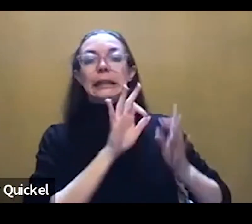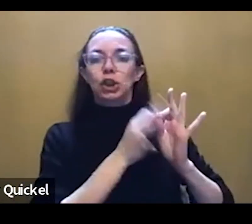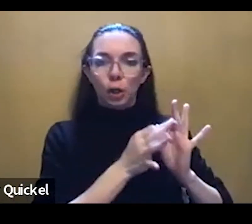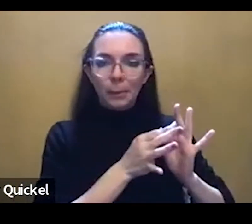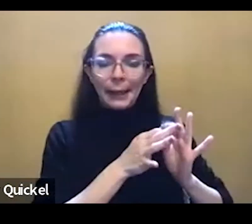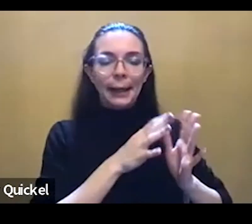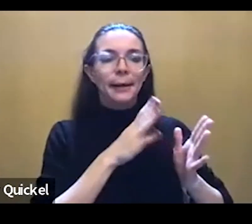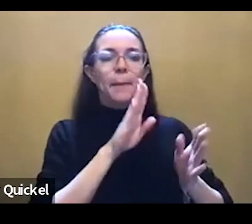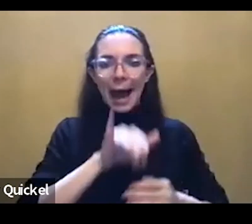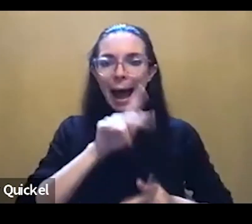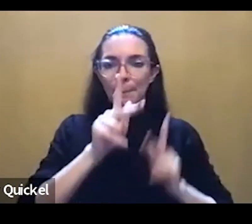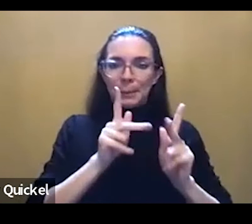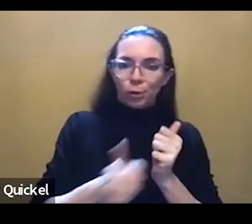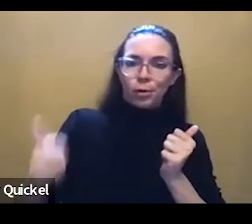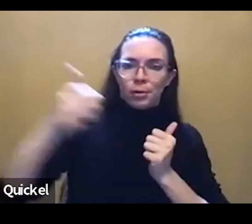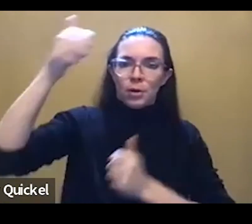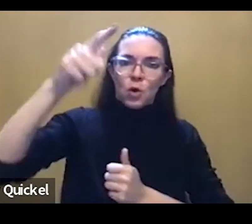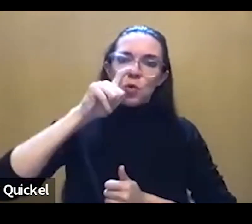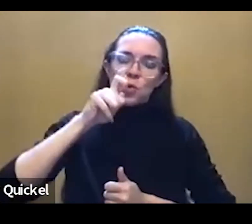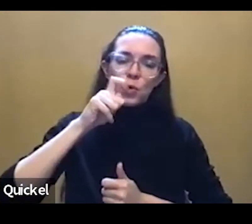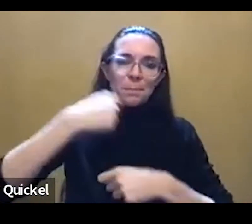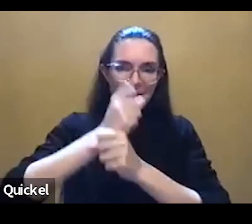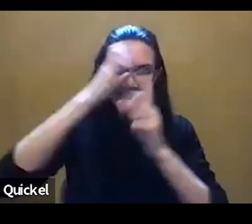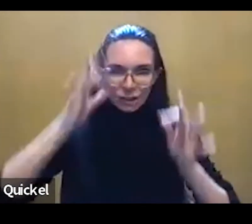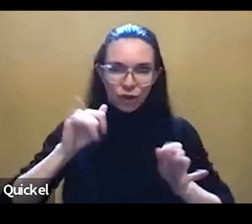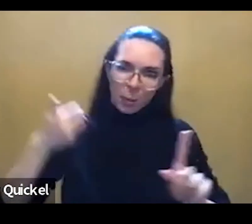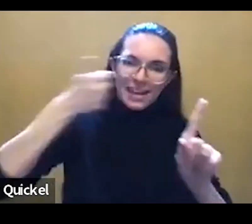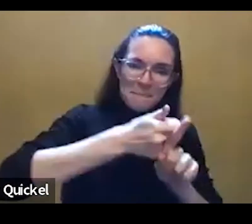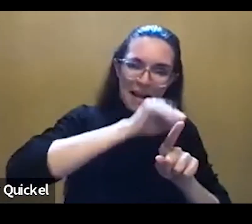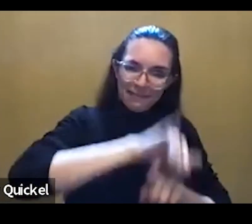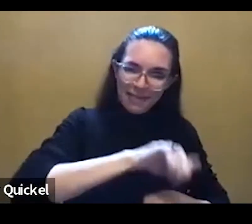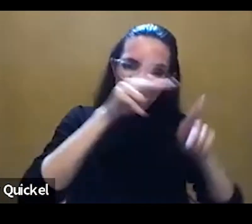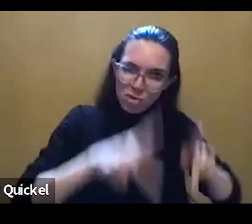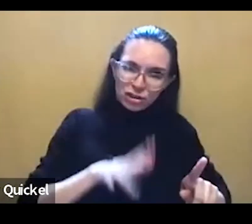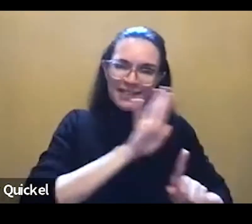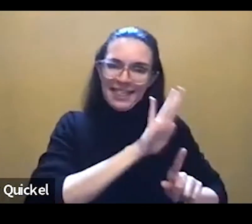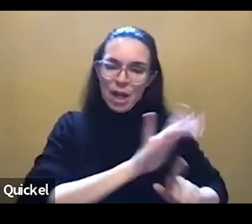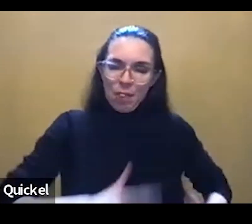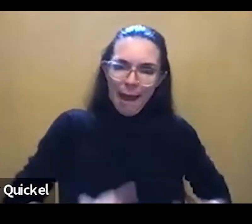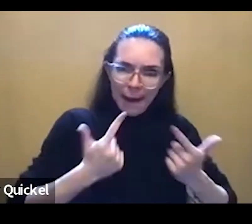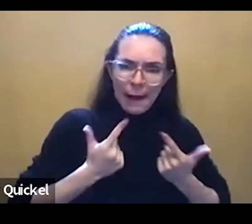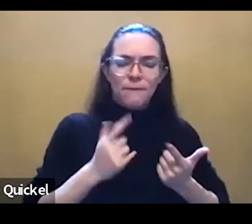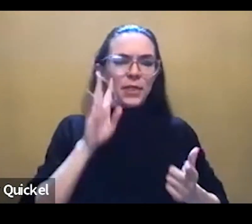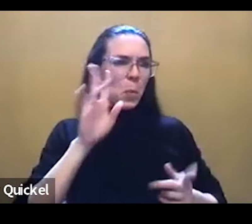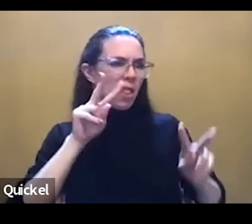making decisions that impact their life as some sort of, you know, agitation or